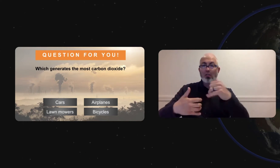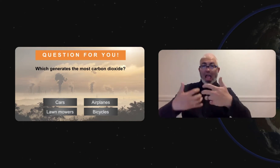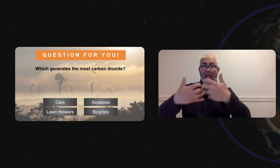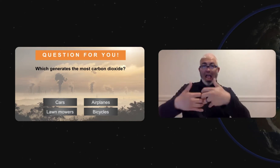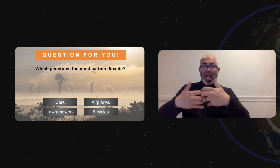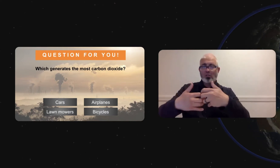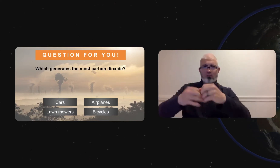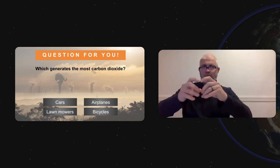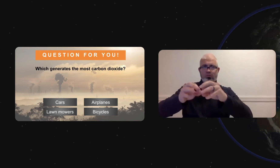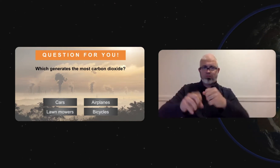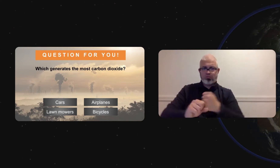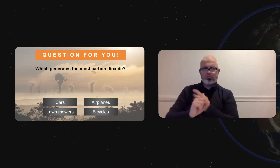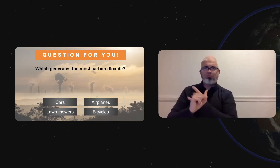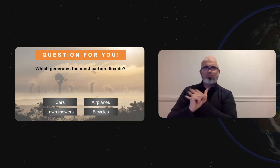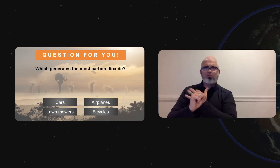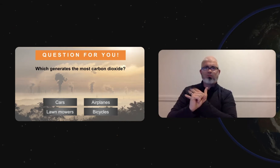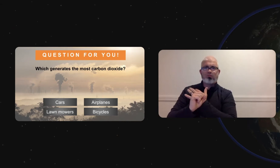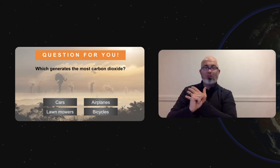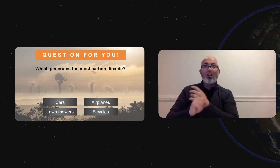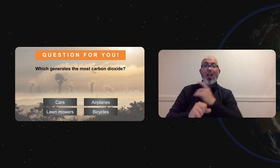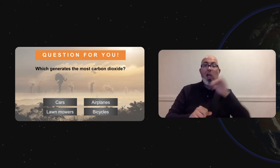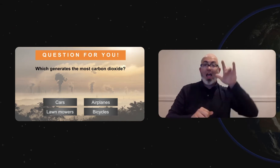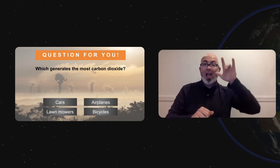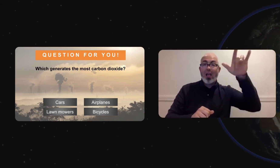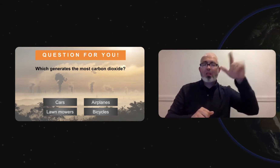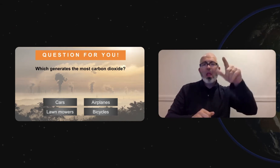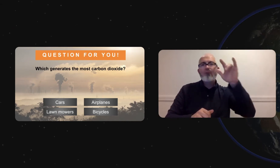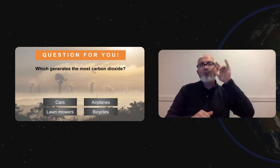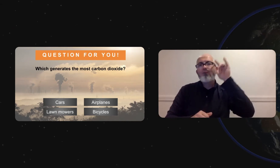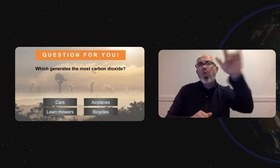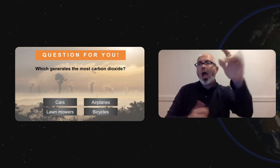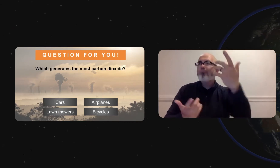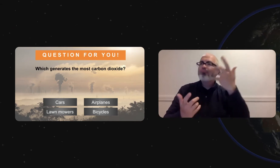A car has 1 engine and a single exhaust point.